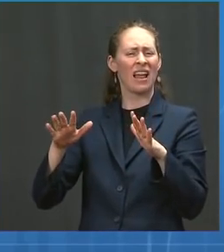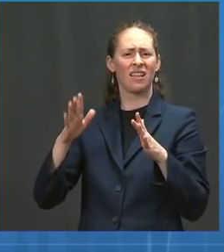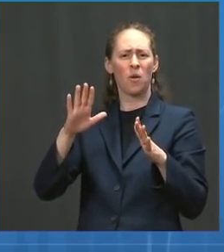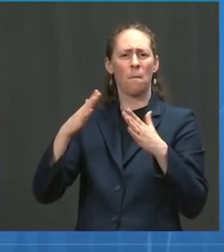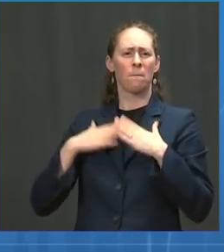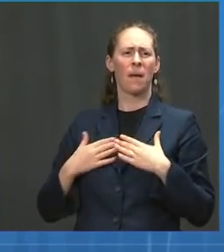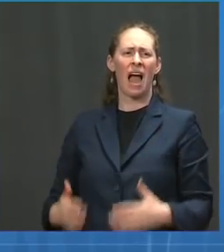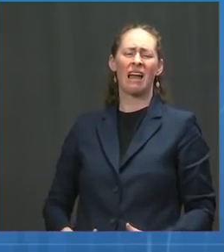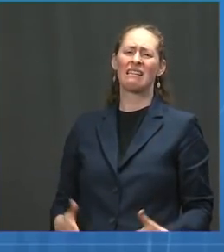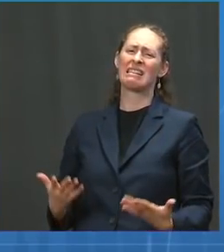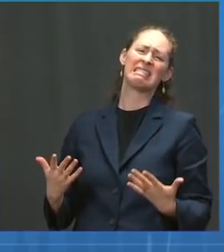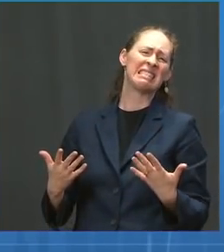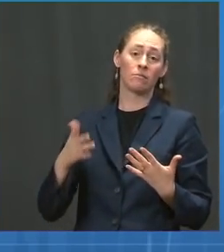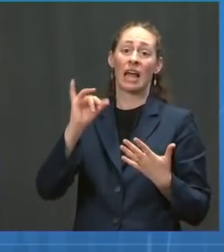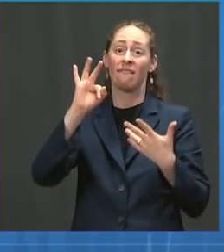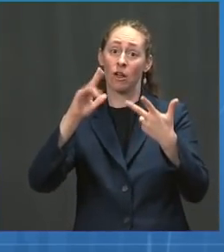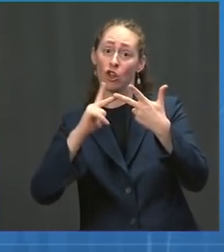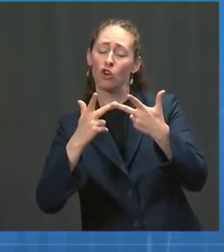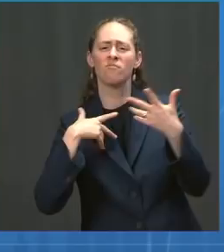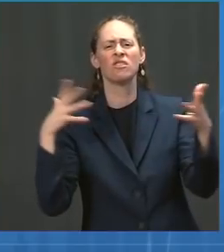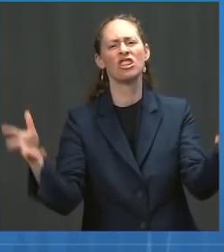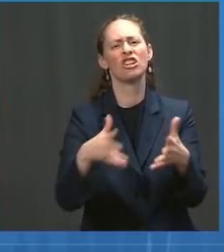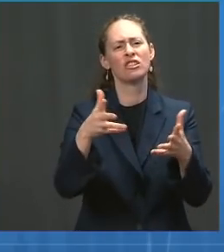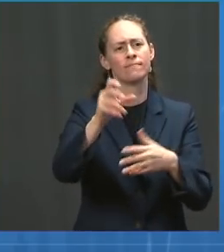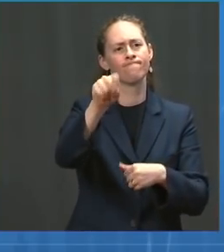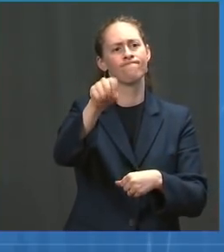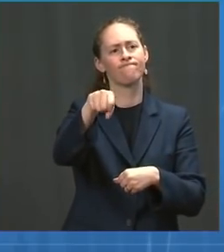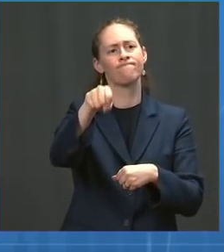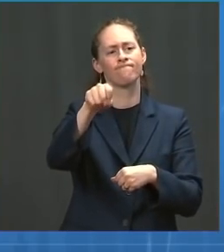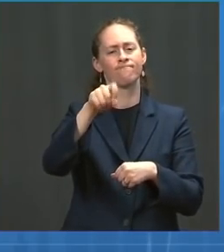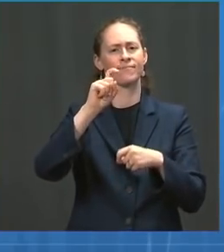Mr. Zients: Next question. Moderator: Let's go to Weijia at CBS.